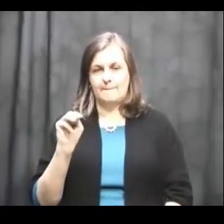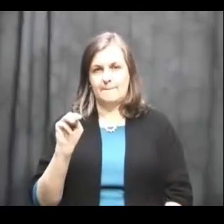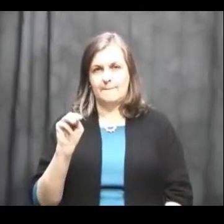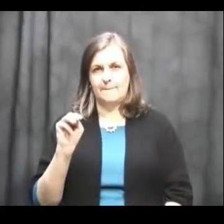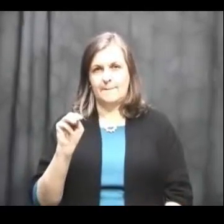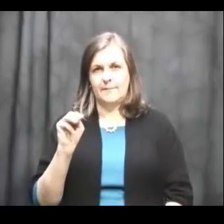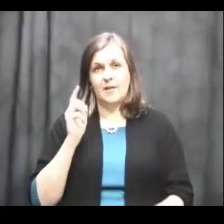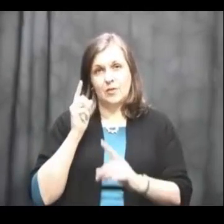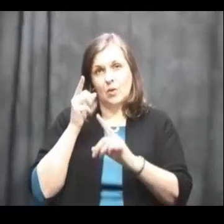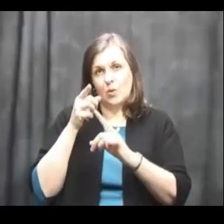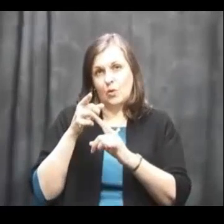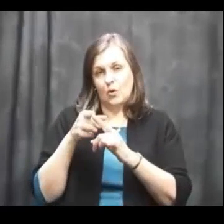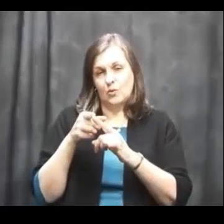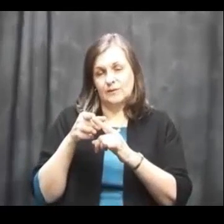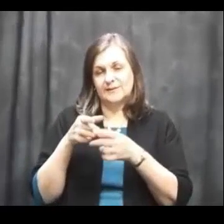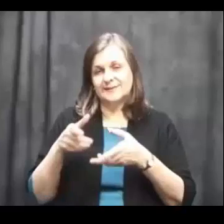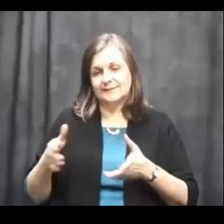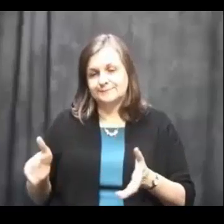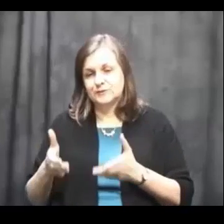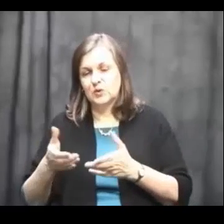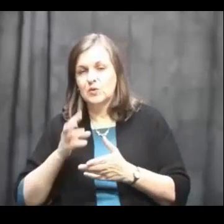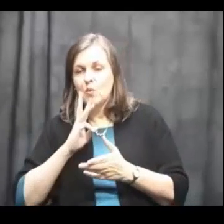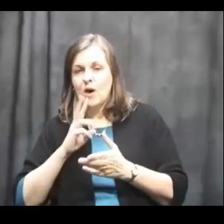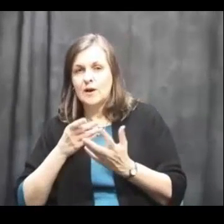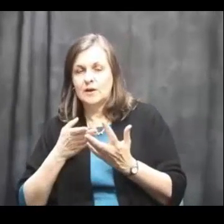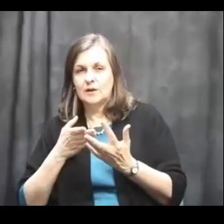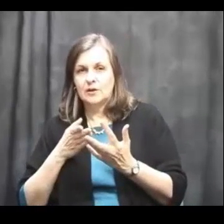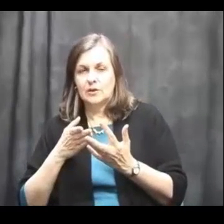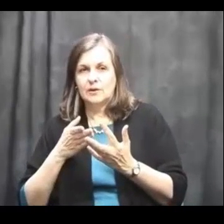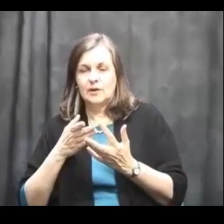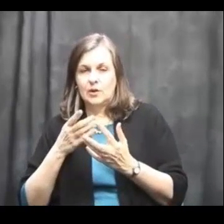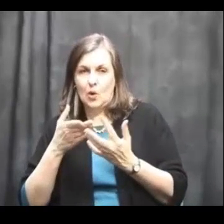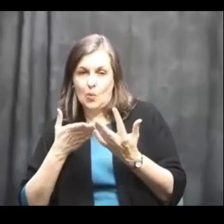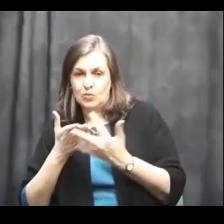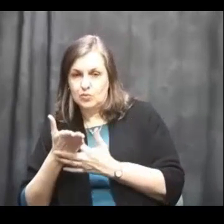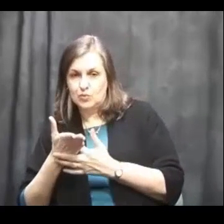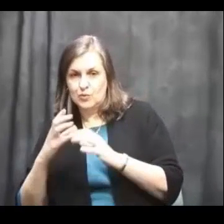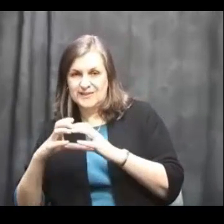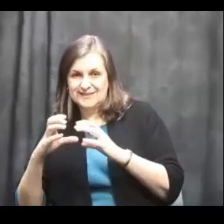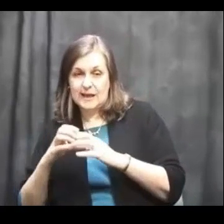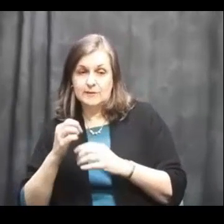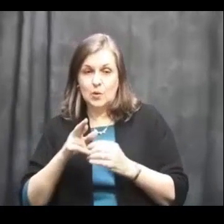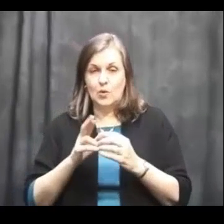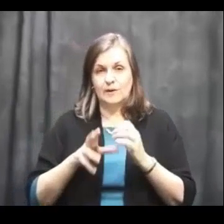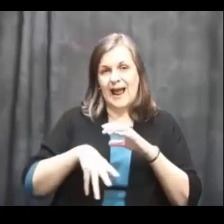the goal is to get water to move in through the root hairs for the intracellular route or the extracellular